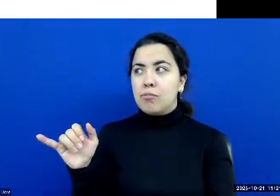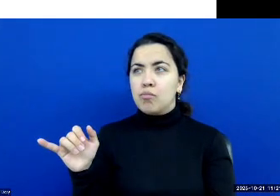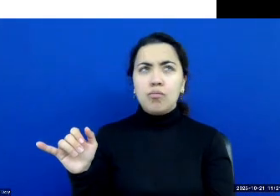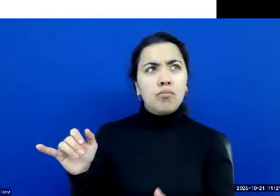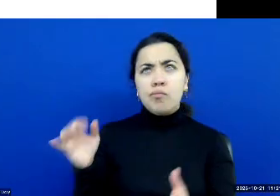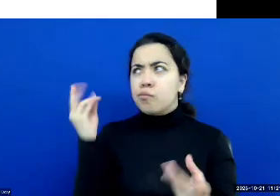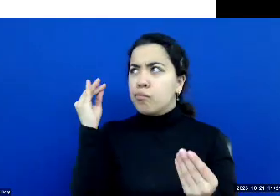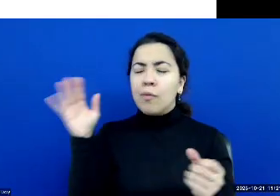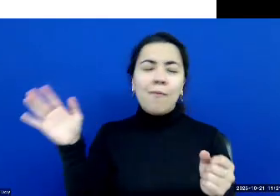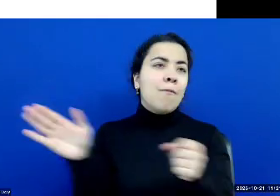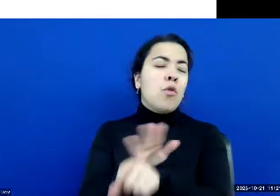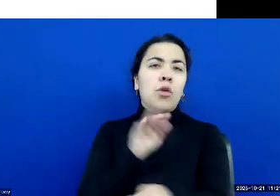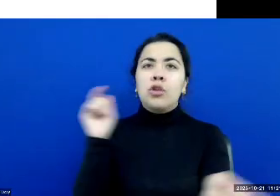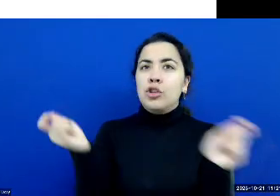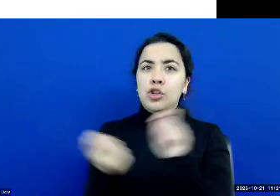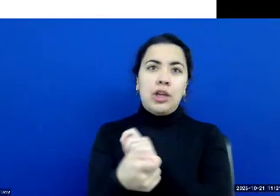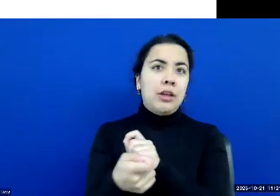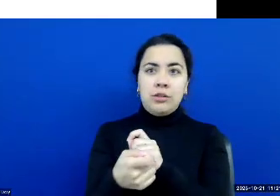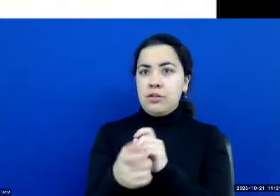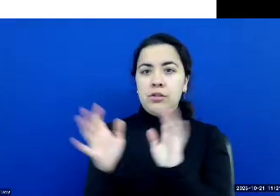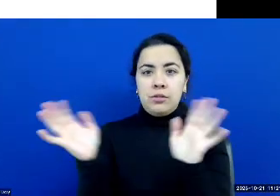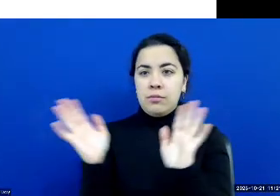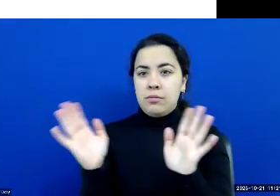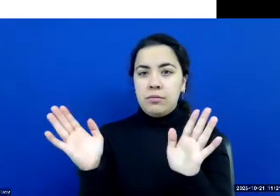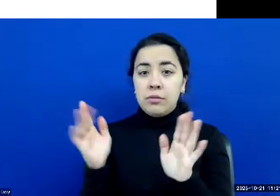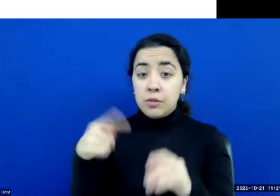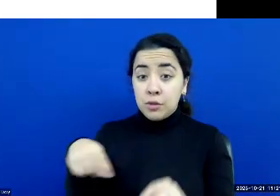Kathleen DeForest: Came on the scene, and they completely changed the game.